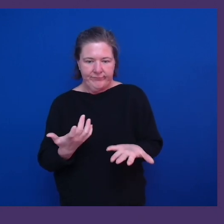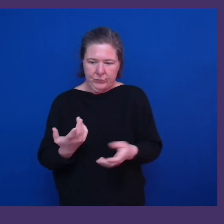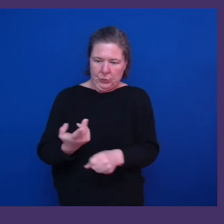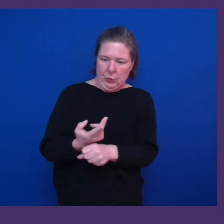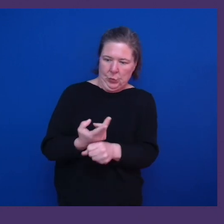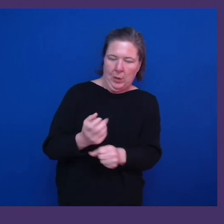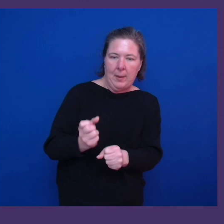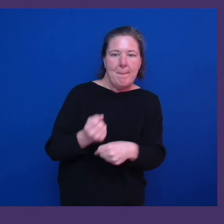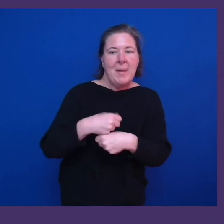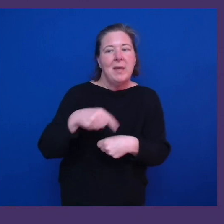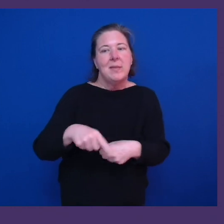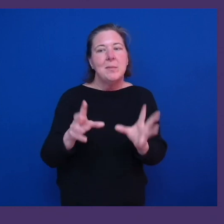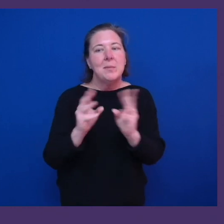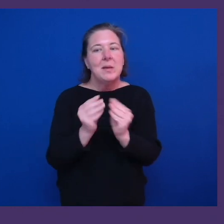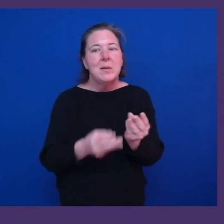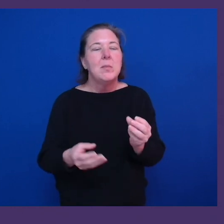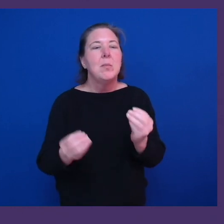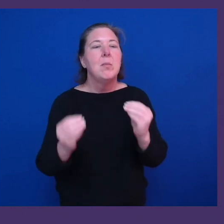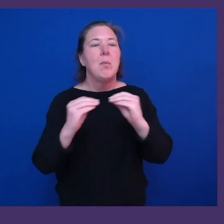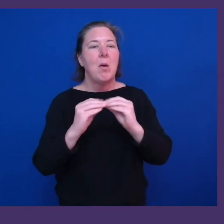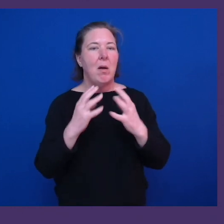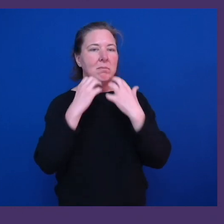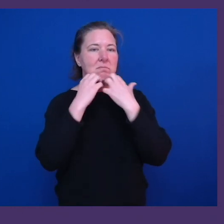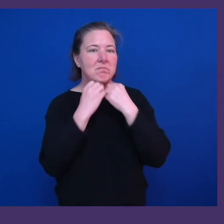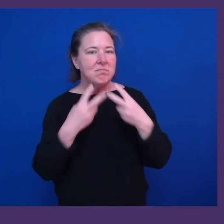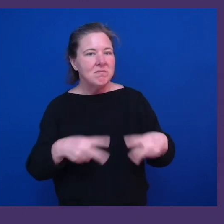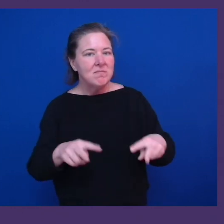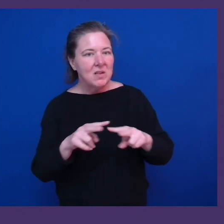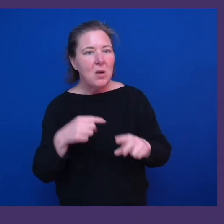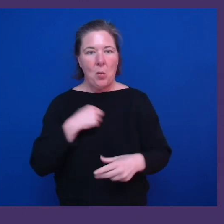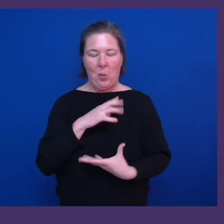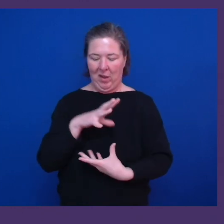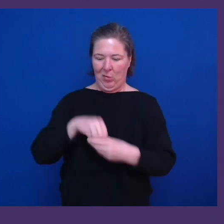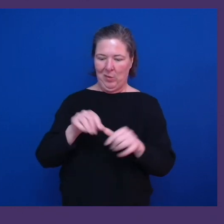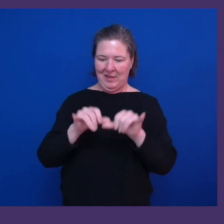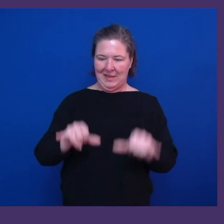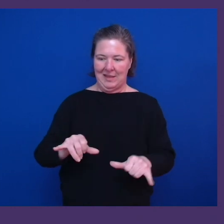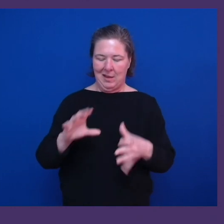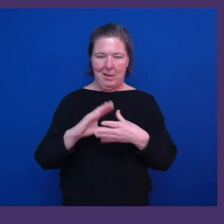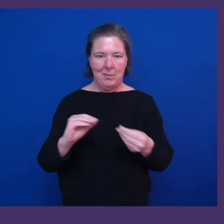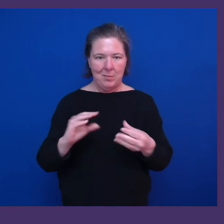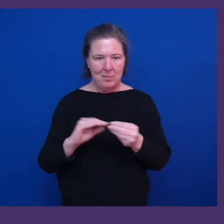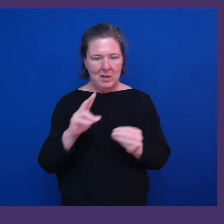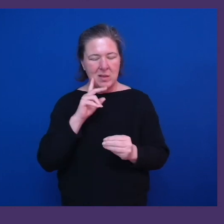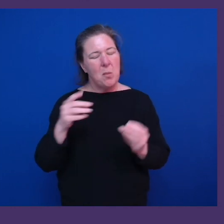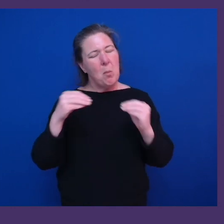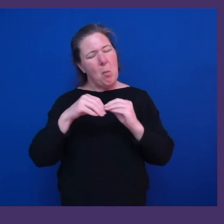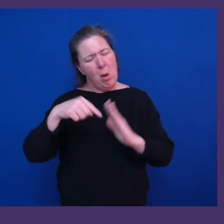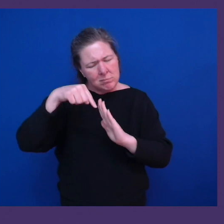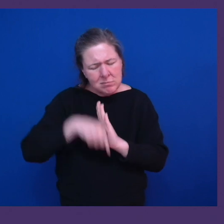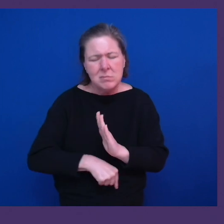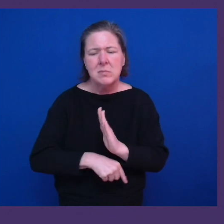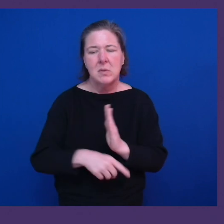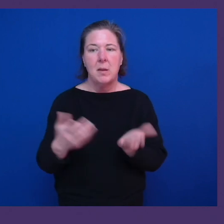We also included in the system message to probe deeper, because perhaps if an employee is using this mentor assistance, they're trying to get guidance.